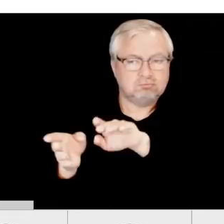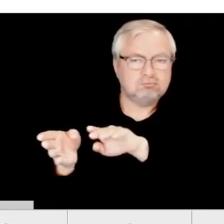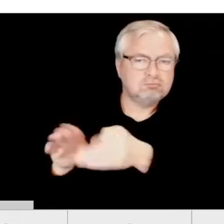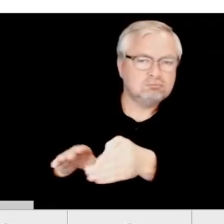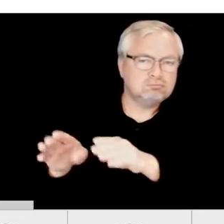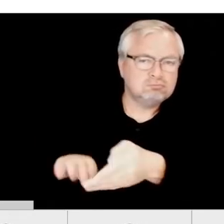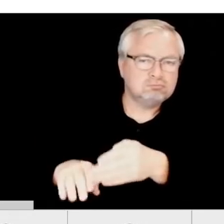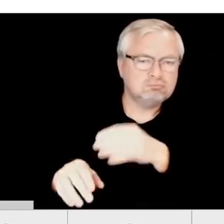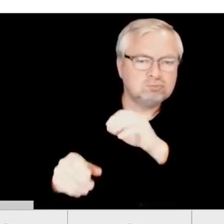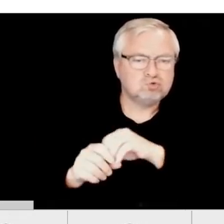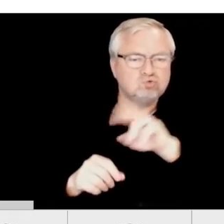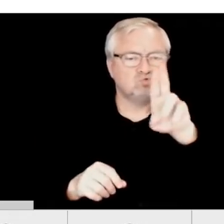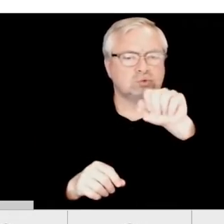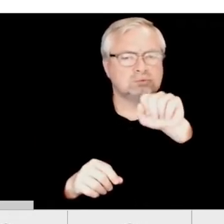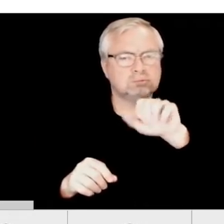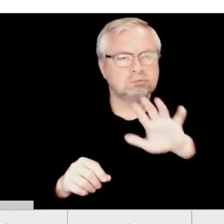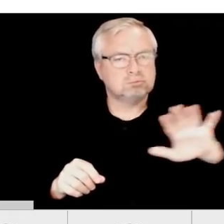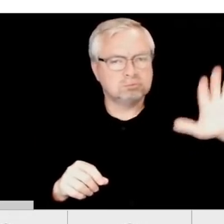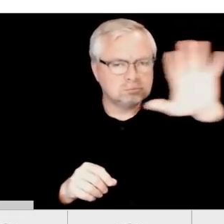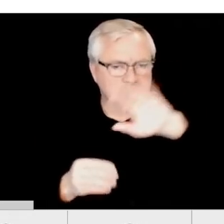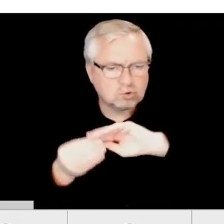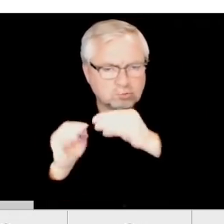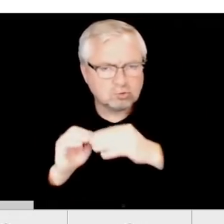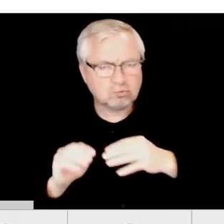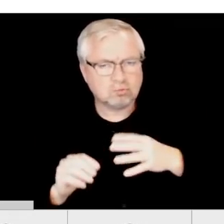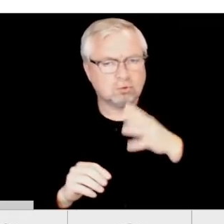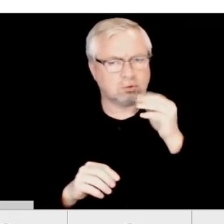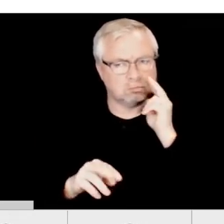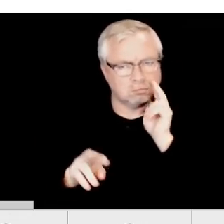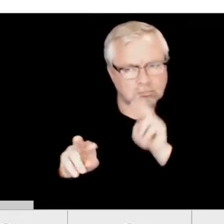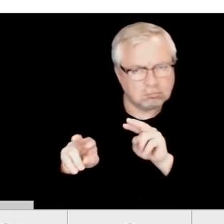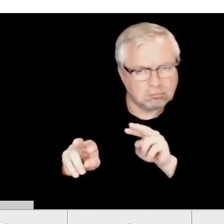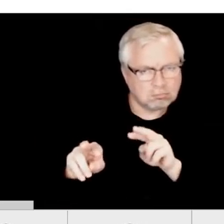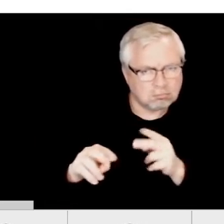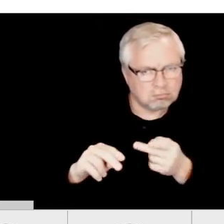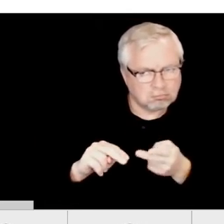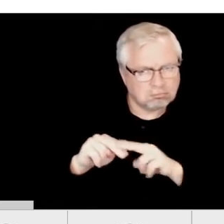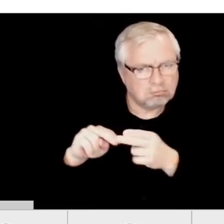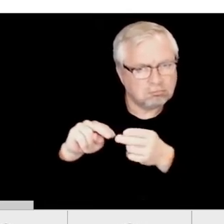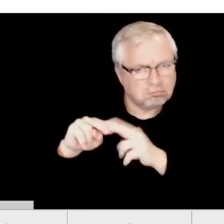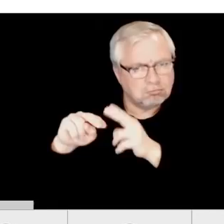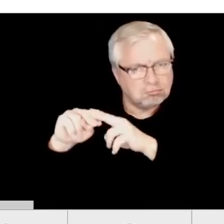ICU mortality appears to be increasing were the earlier estimate that drives